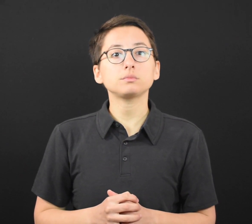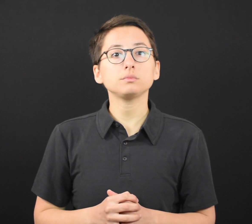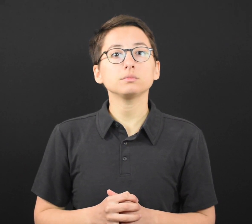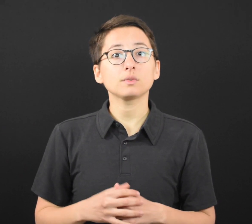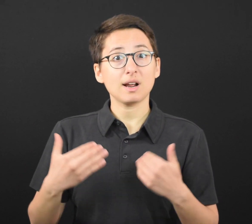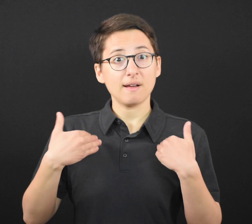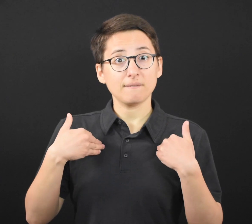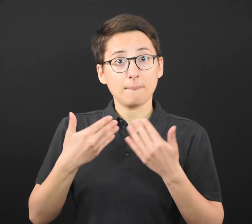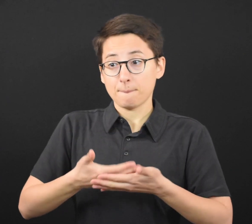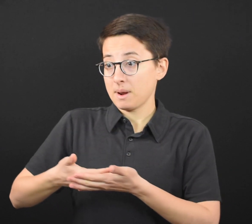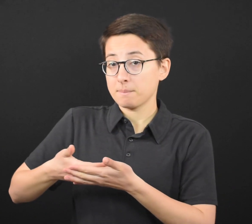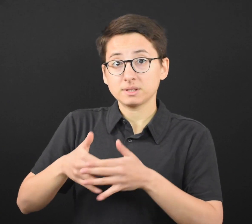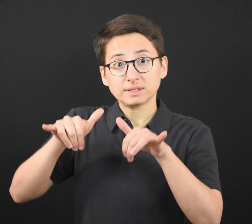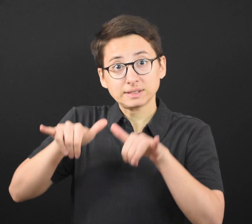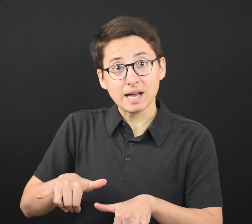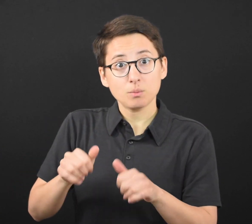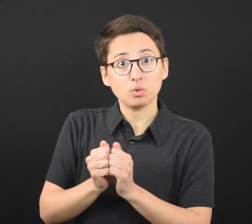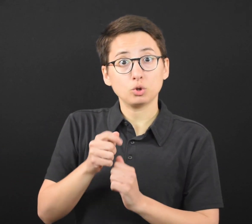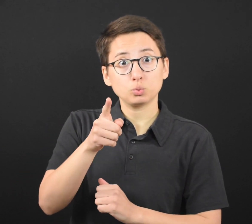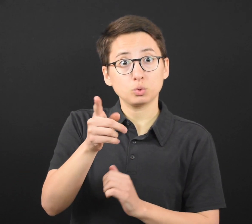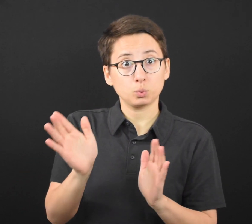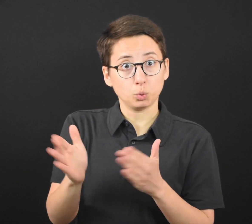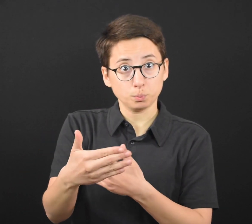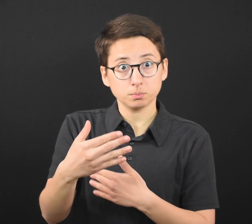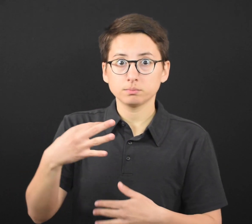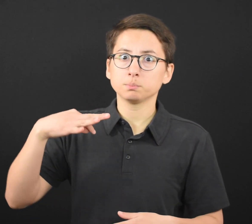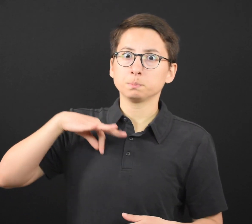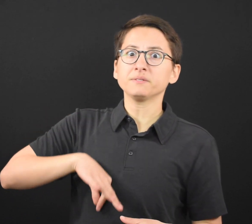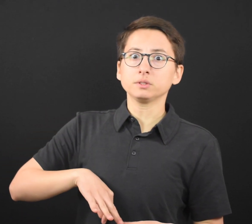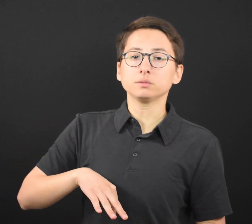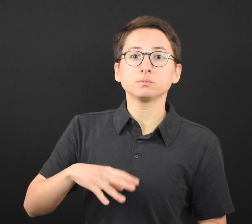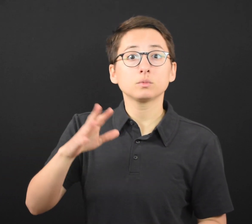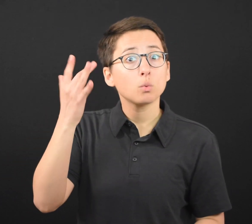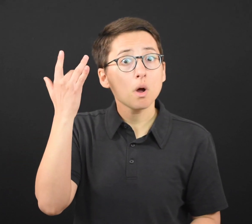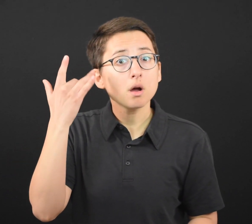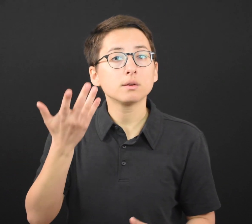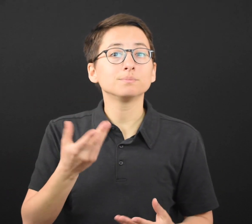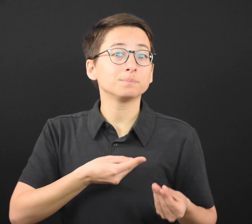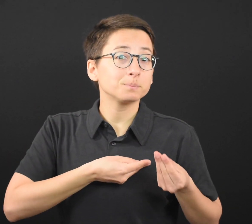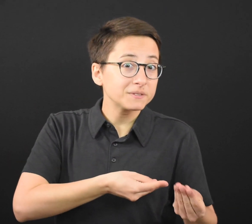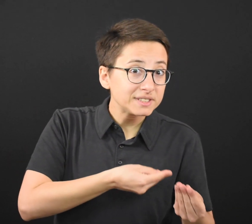Having your newborn stay in the room with you has the benefit of facilitating breastfeeding